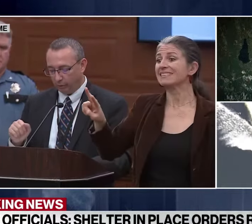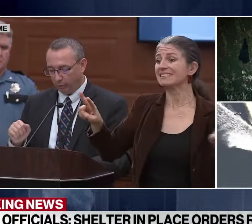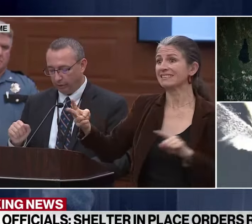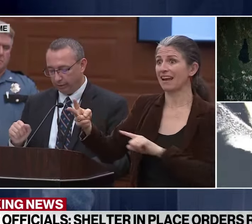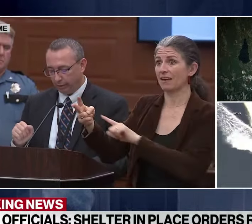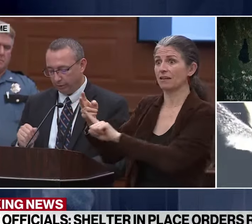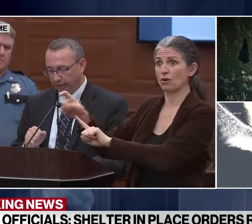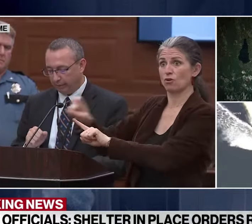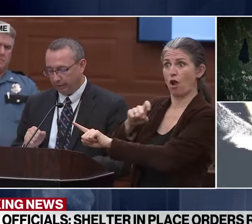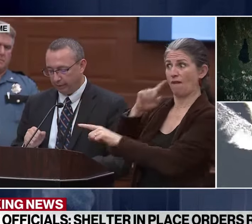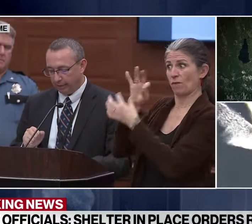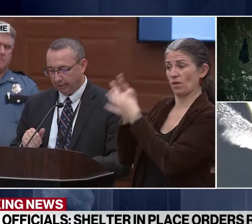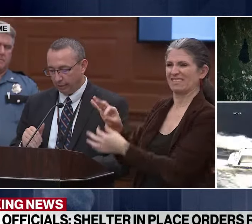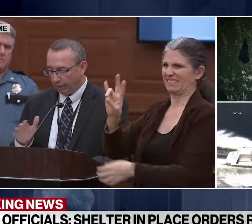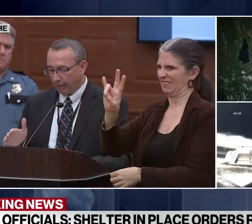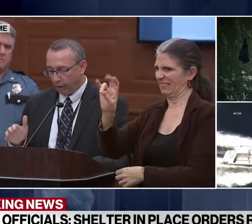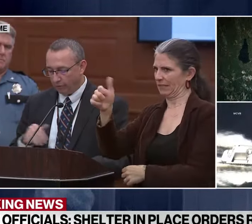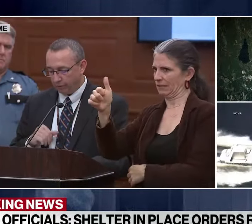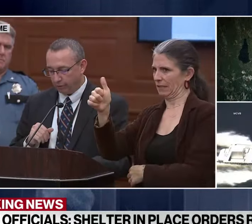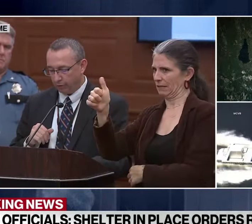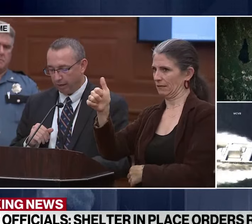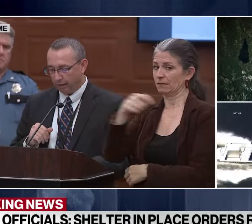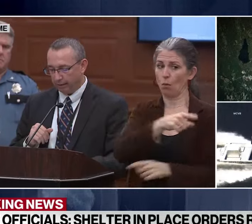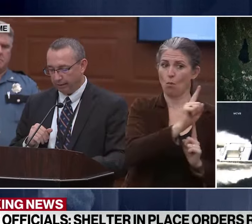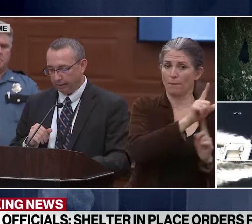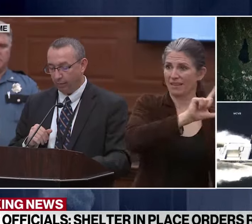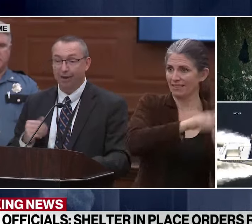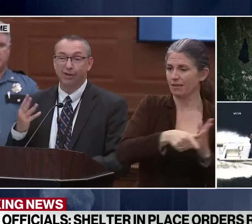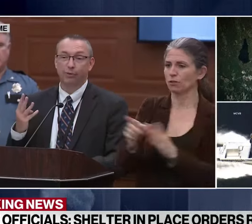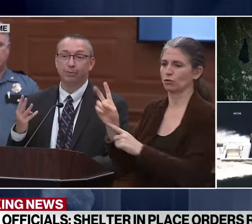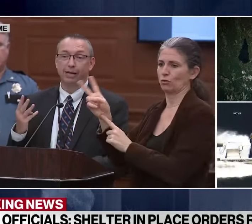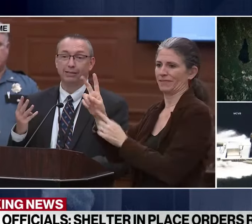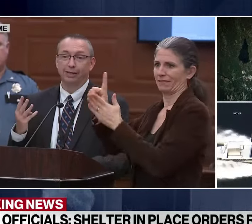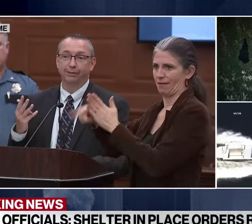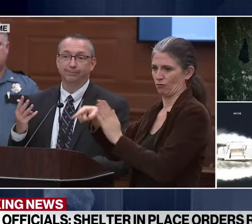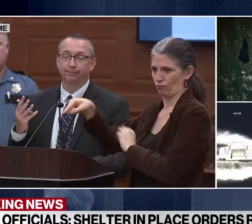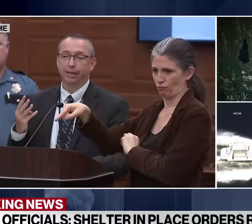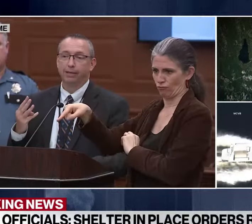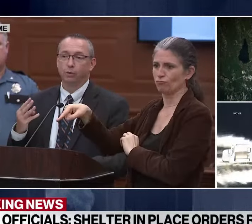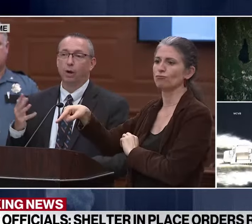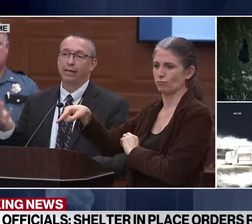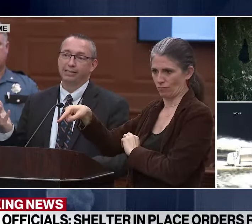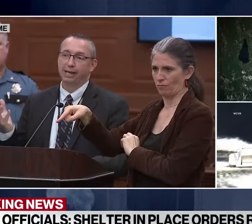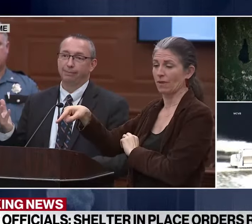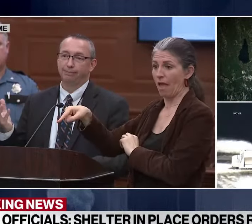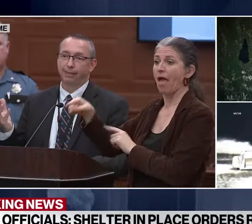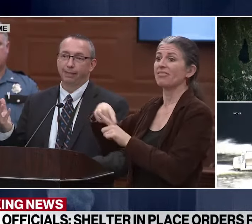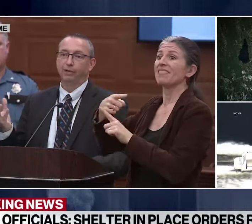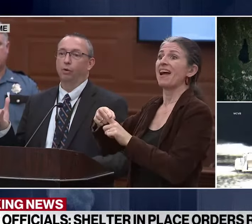DISPATCHERS. WE GOT THAT SECOND CALL AT 710, BUT 2 MINUTES LATER THAN THE LEWISTON CENTER RECEIVED